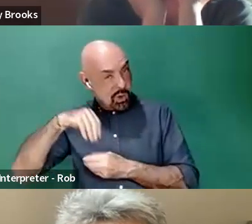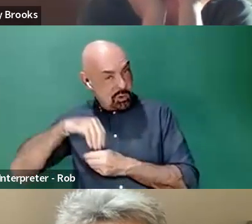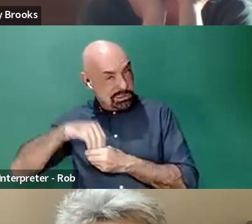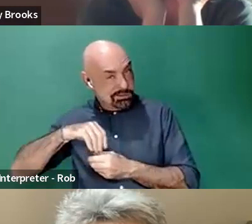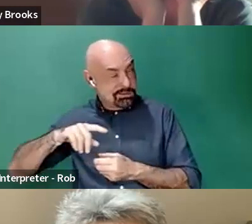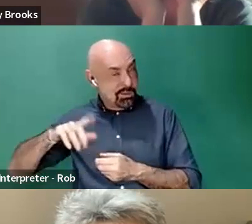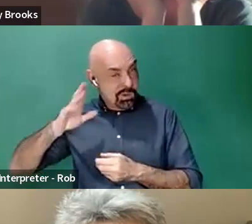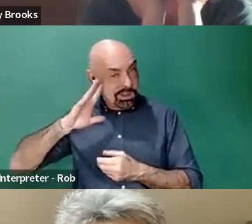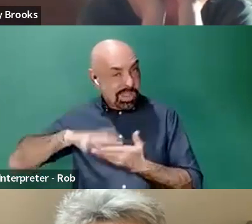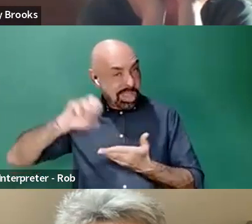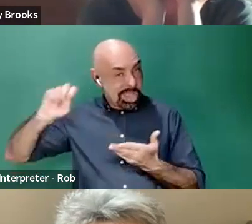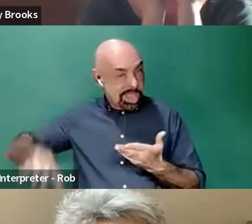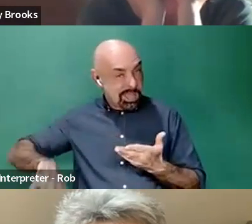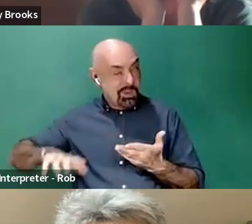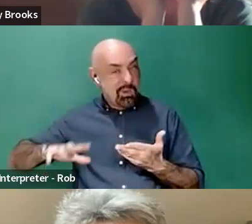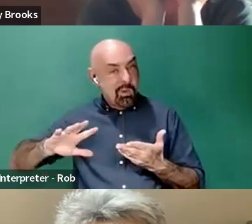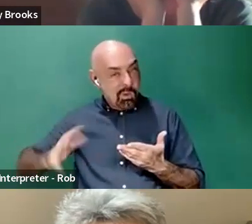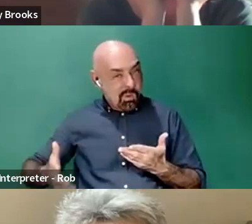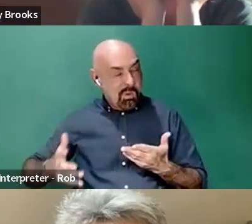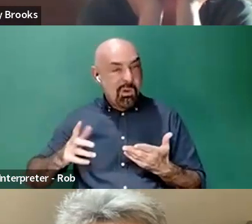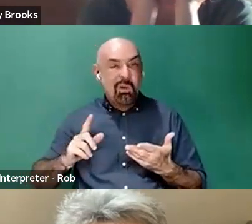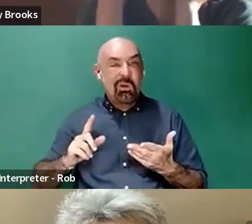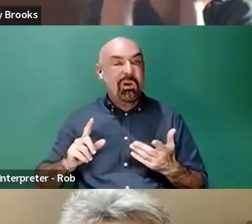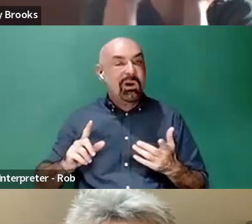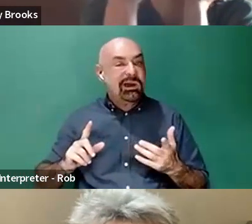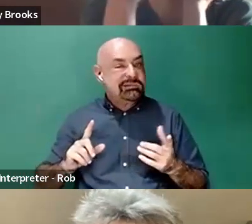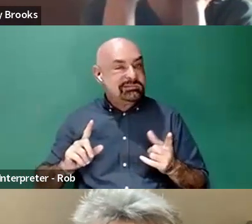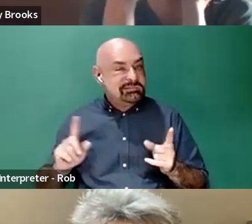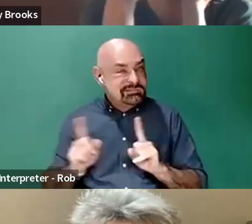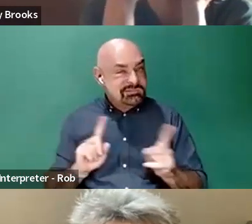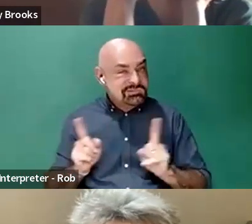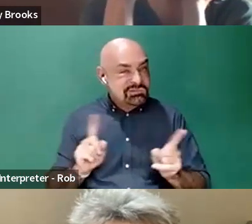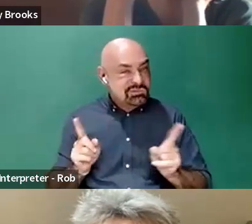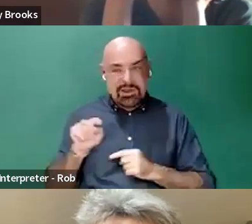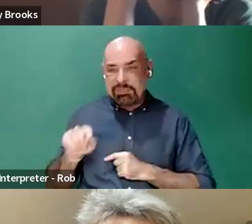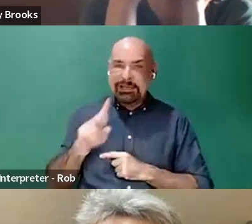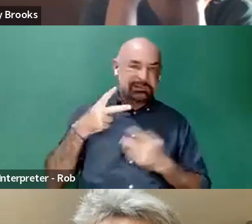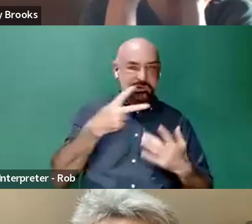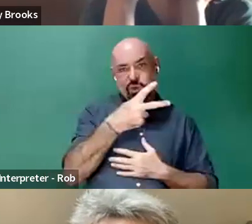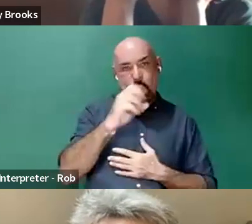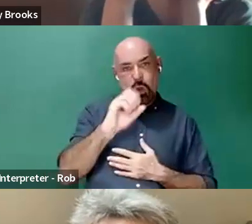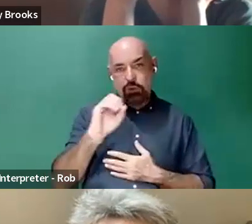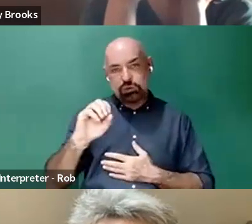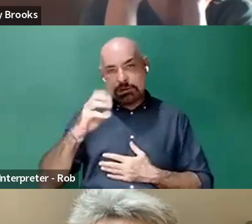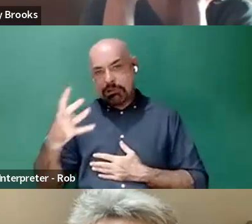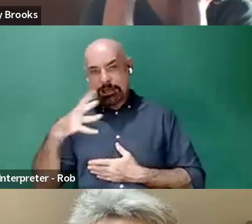or what would be the views of anyone who still carries around the trusted 2009 version in their toolkit?